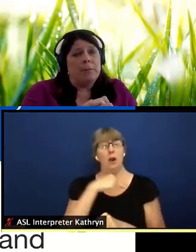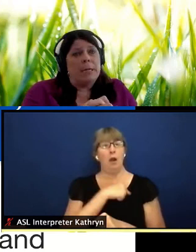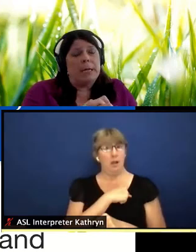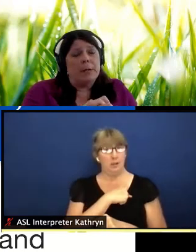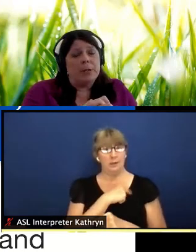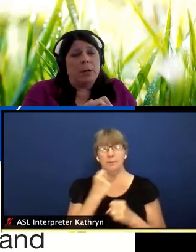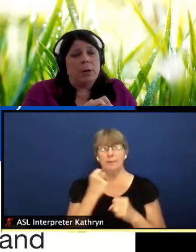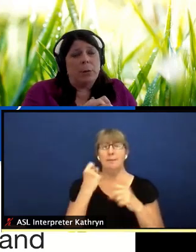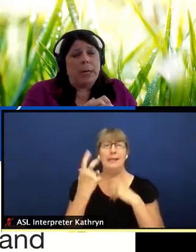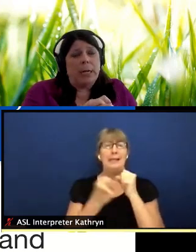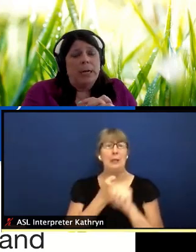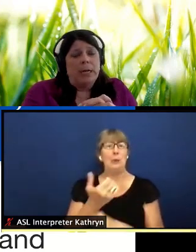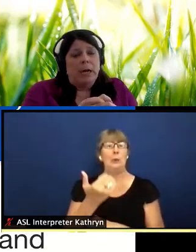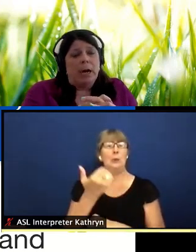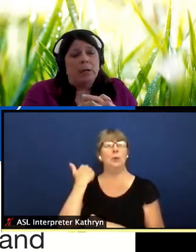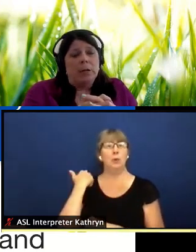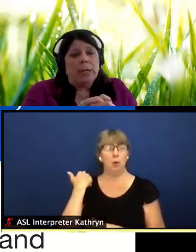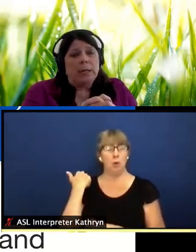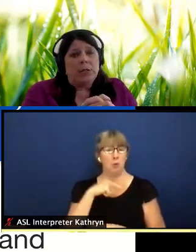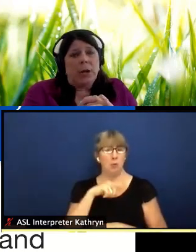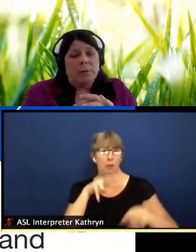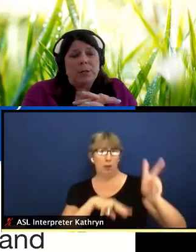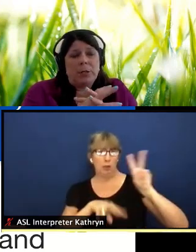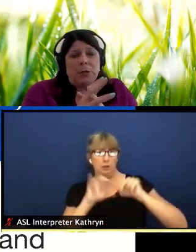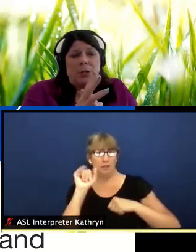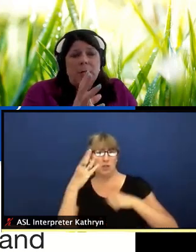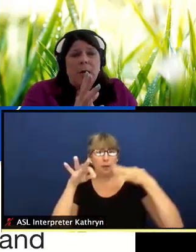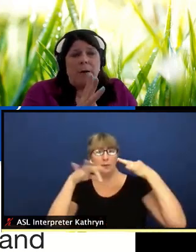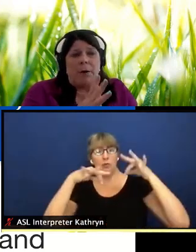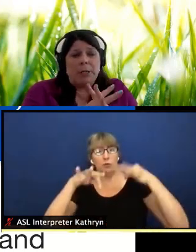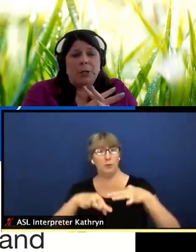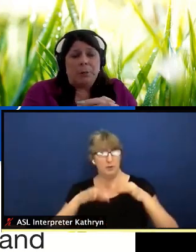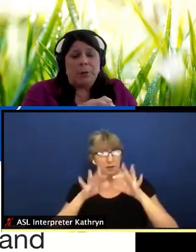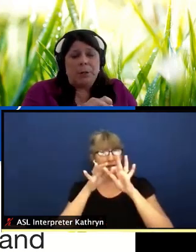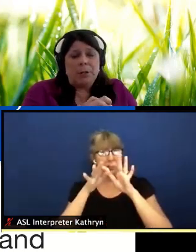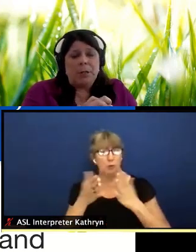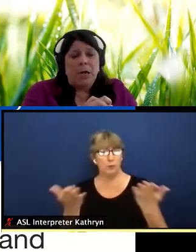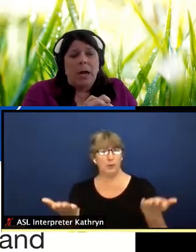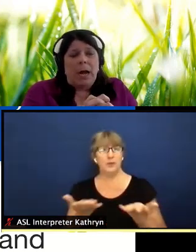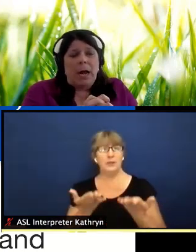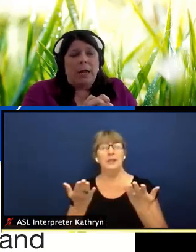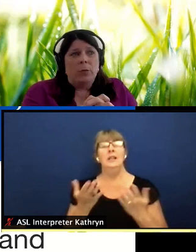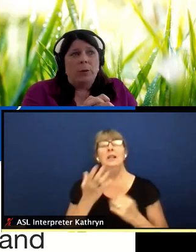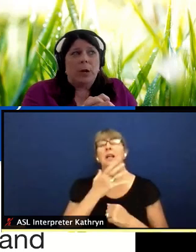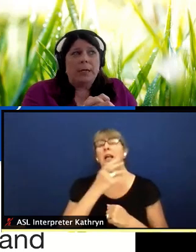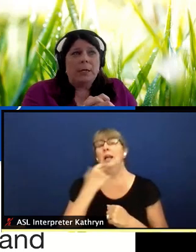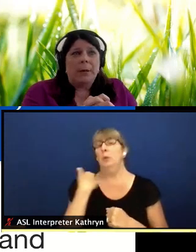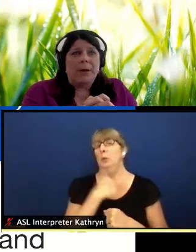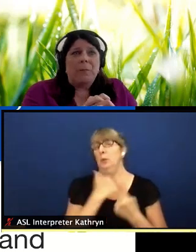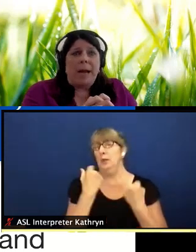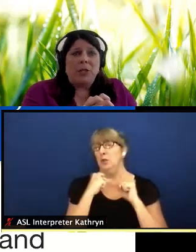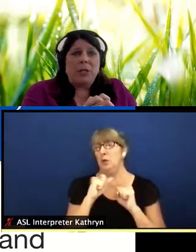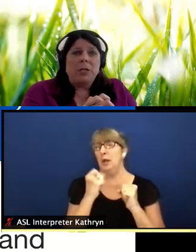Many years ago we looked at the job description of our interpreters, and we tried to better match it